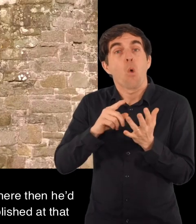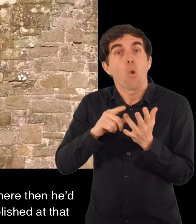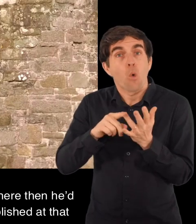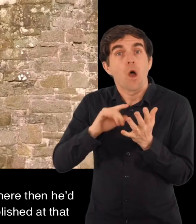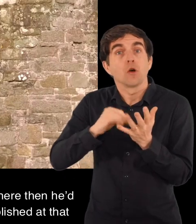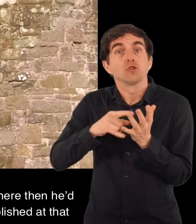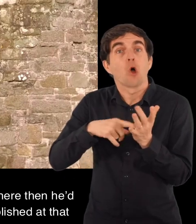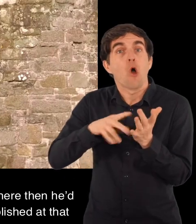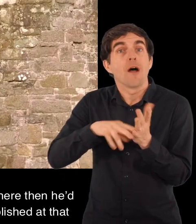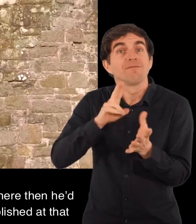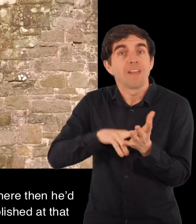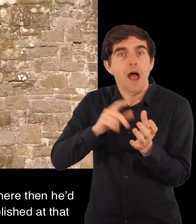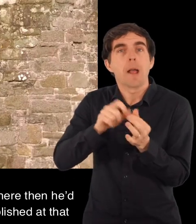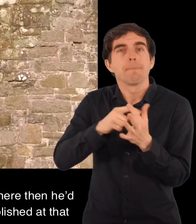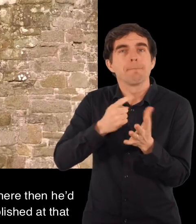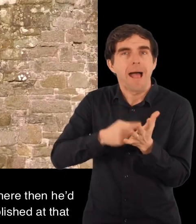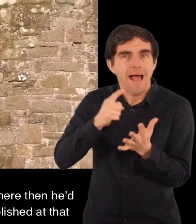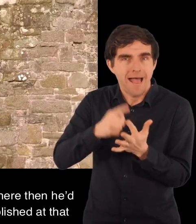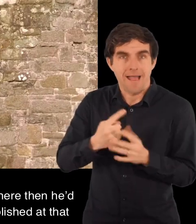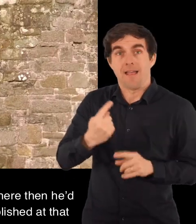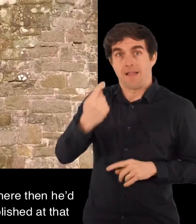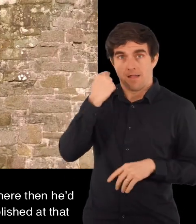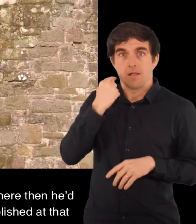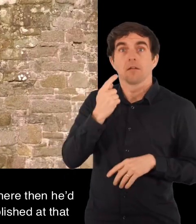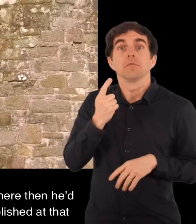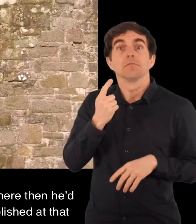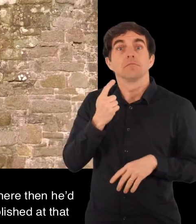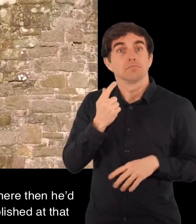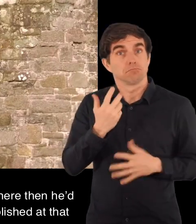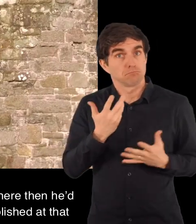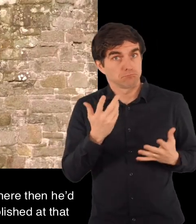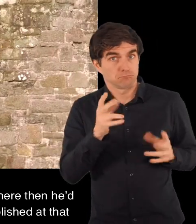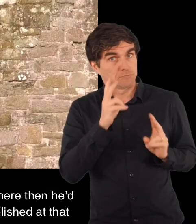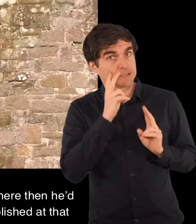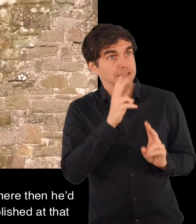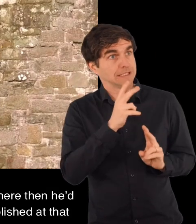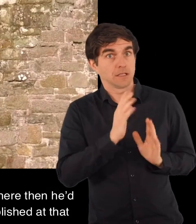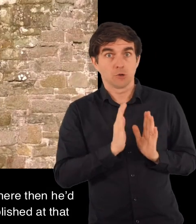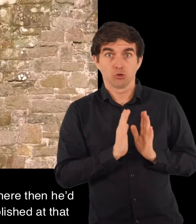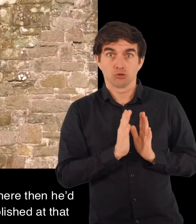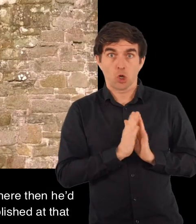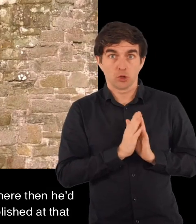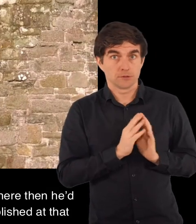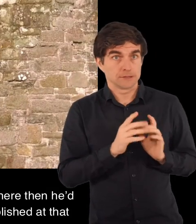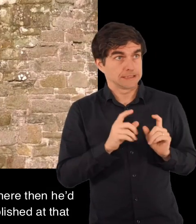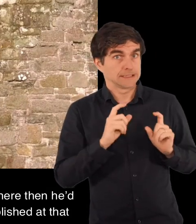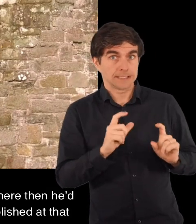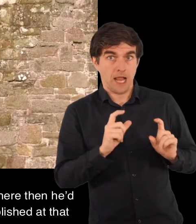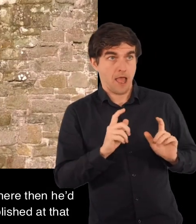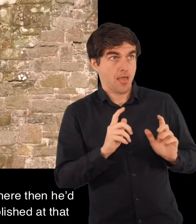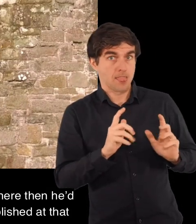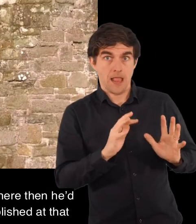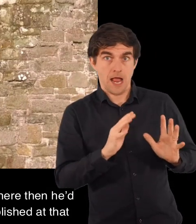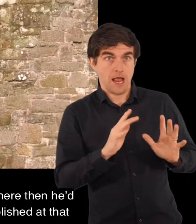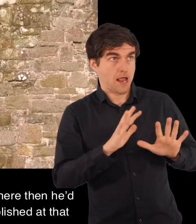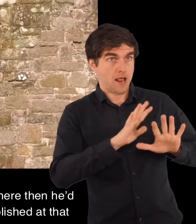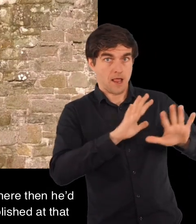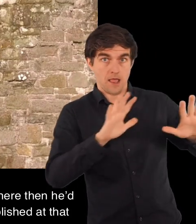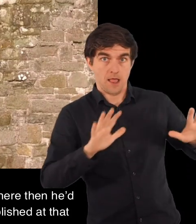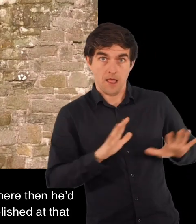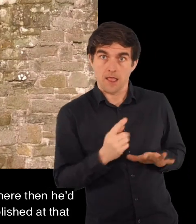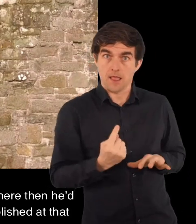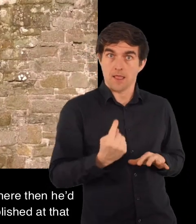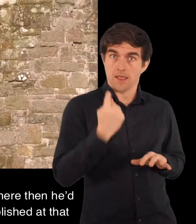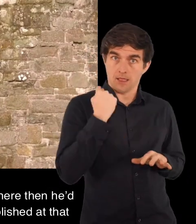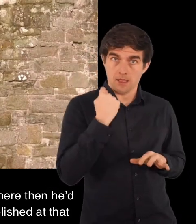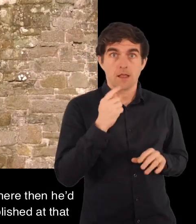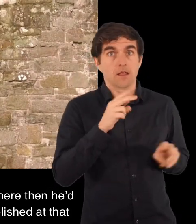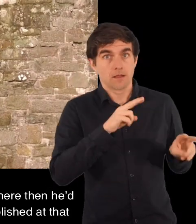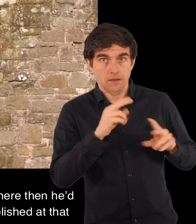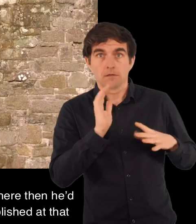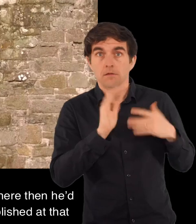the time that O Sullivan Beare was here then he’d seen that the church was still established at that